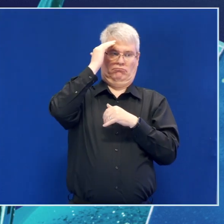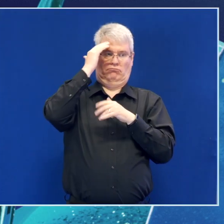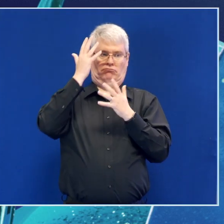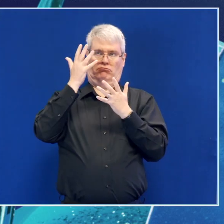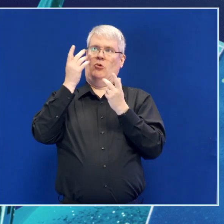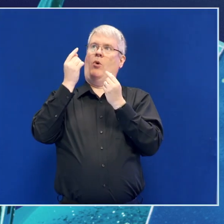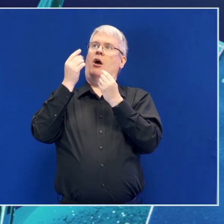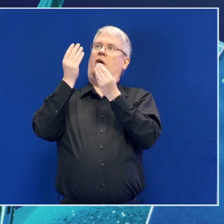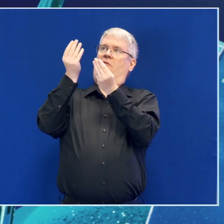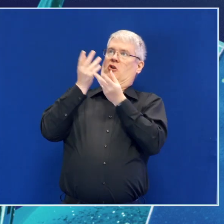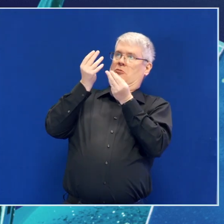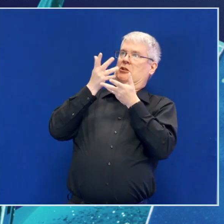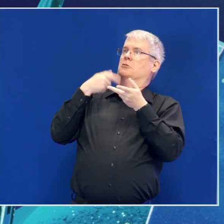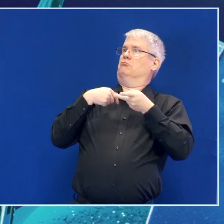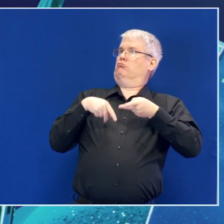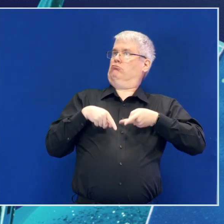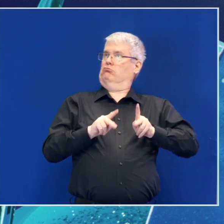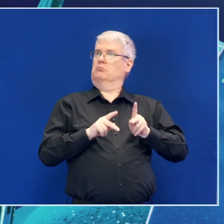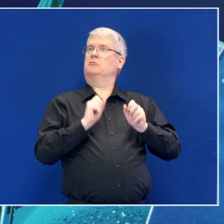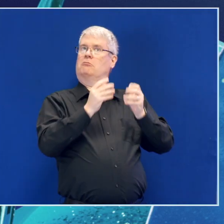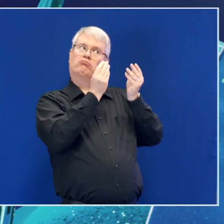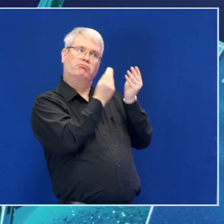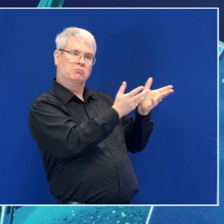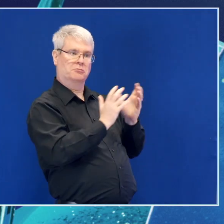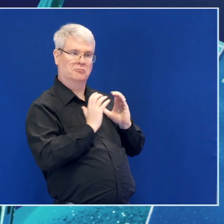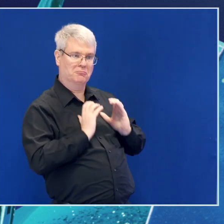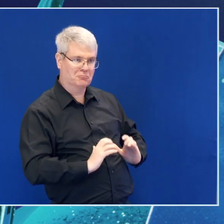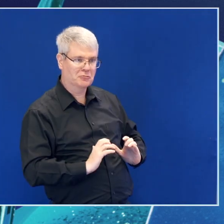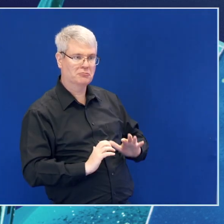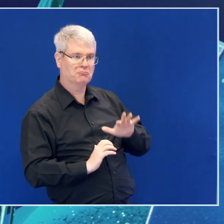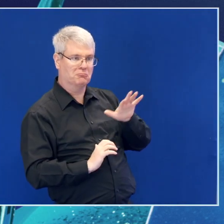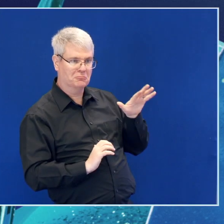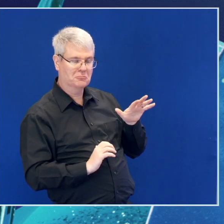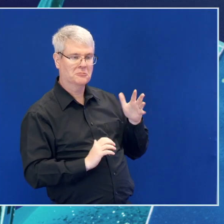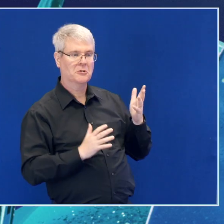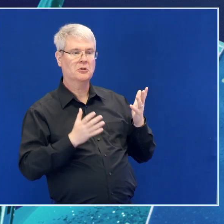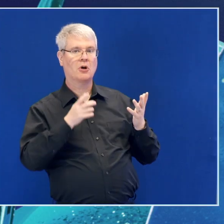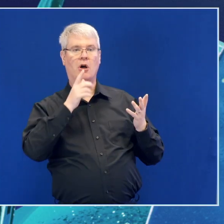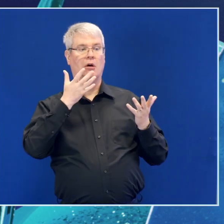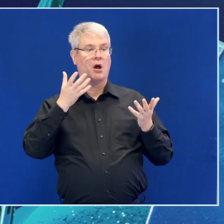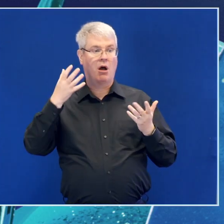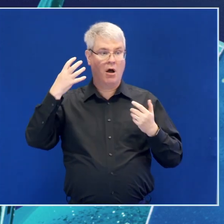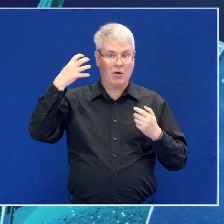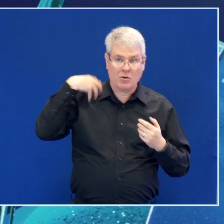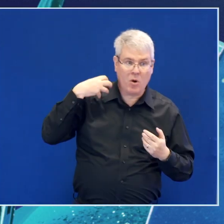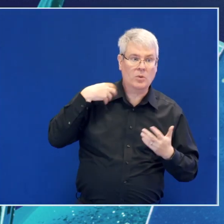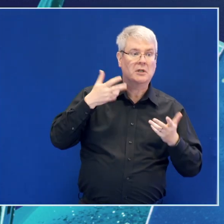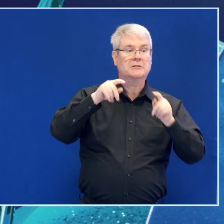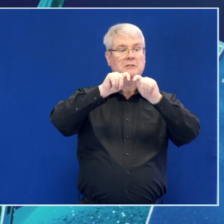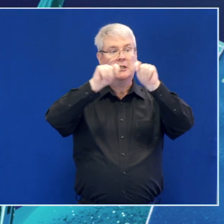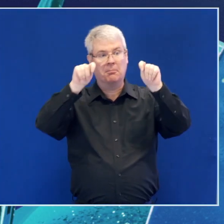So everything is here. These are the coaching and the template for the email I want to create.